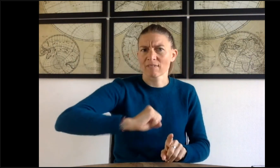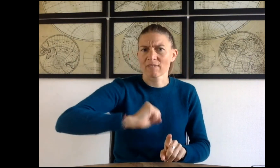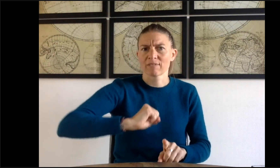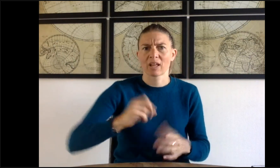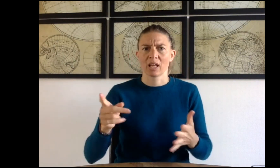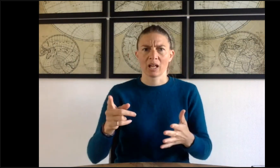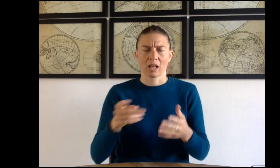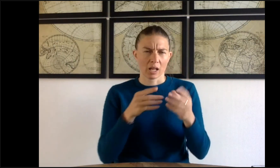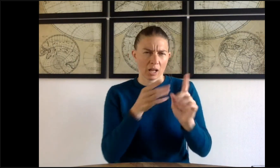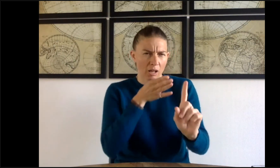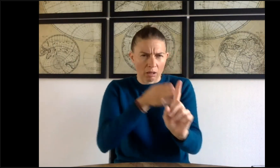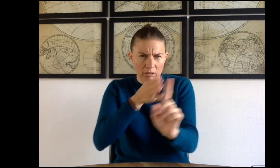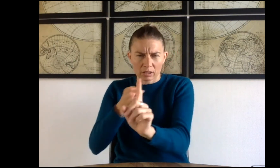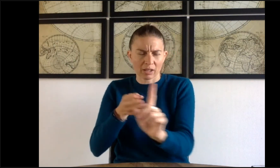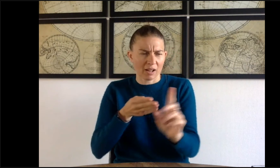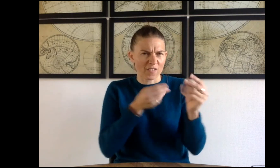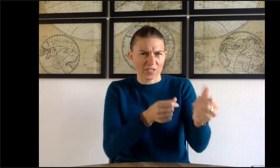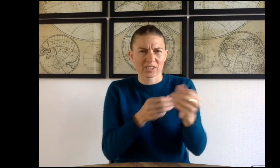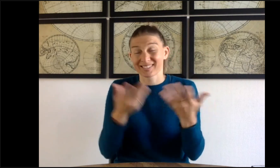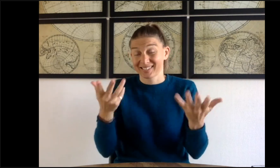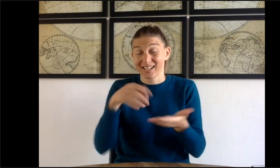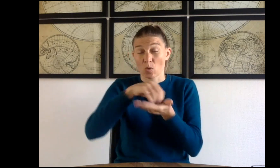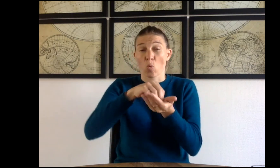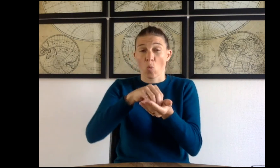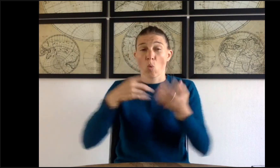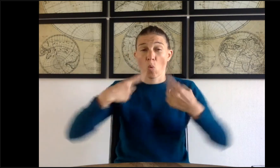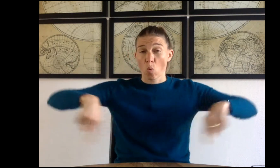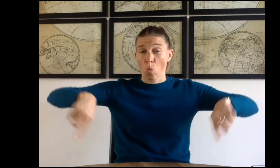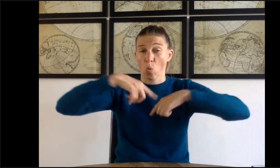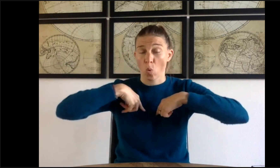it's also core of our society of today.